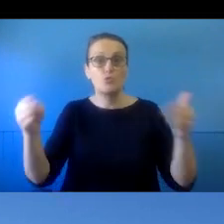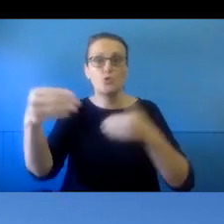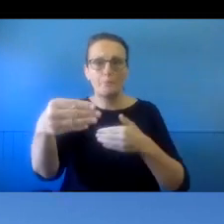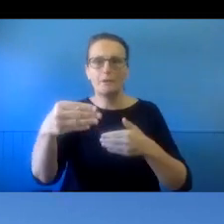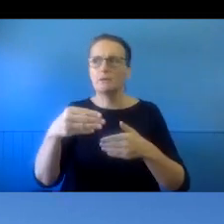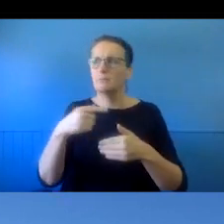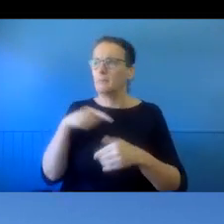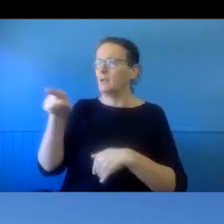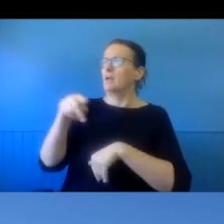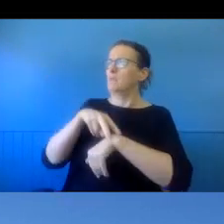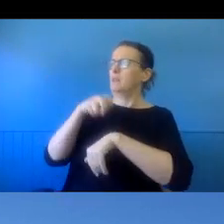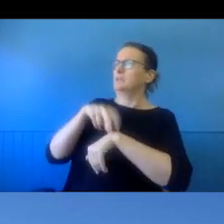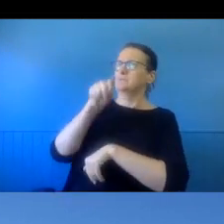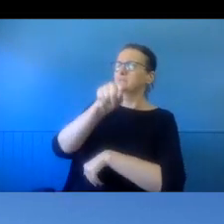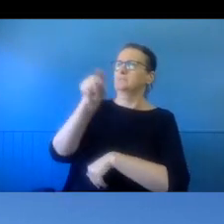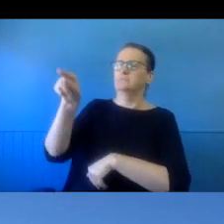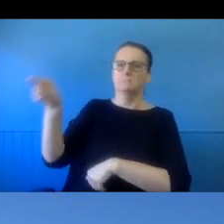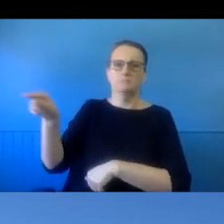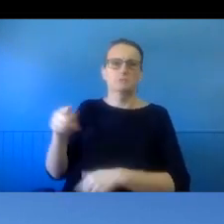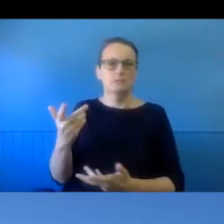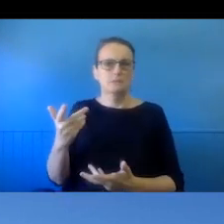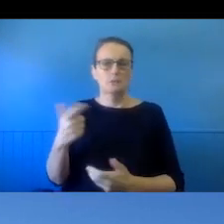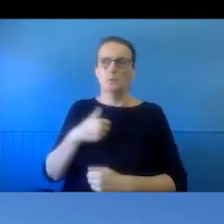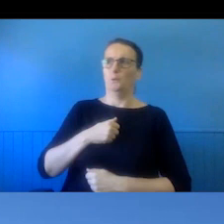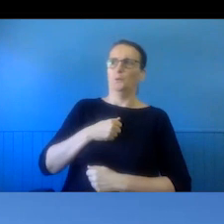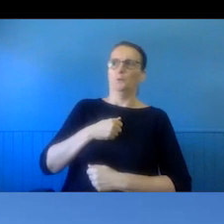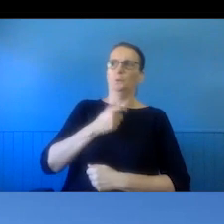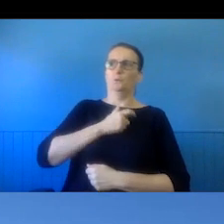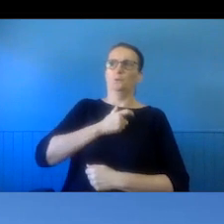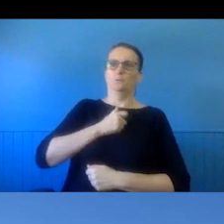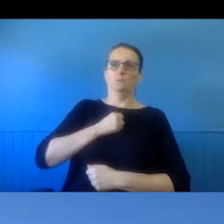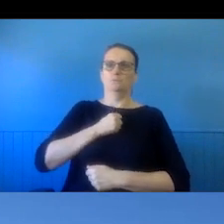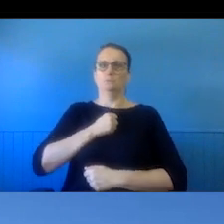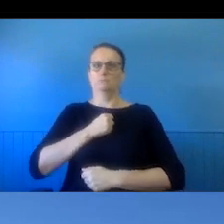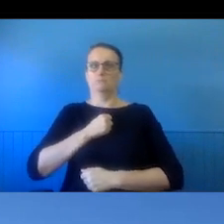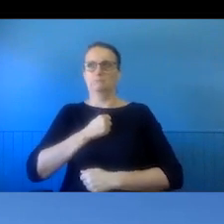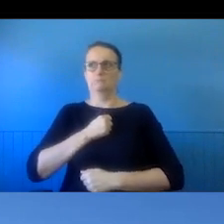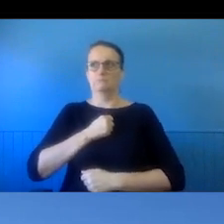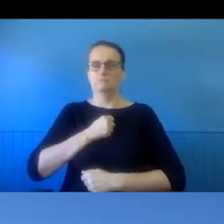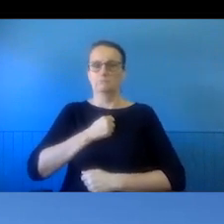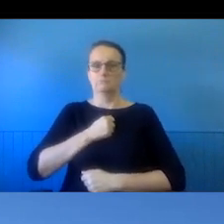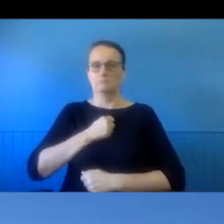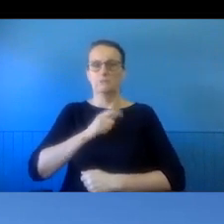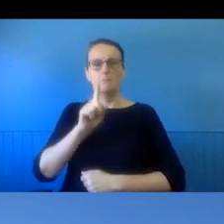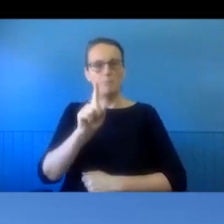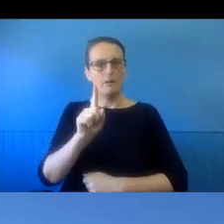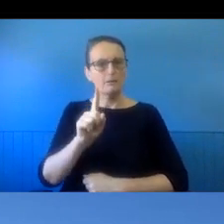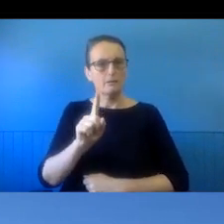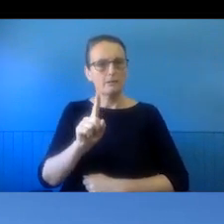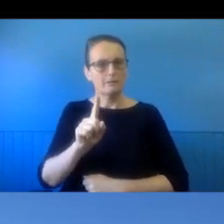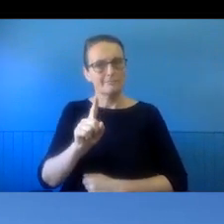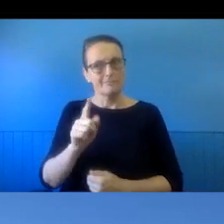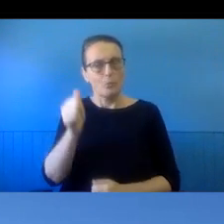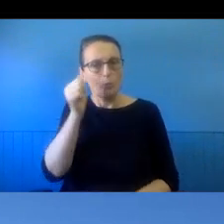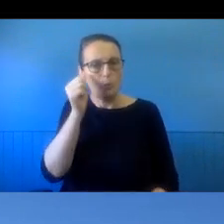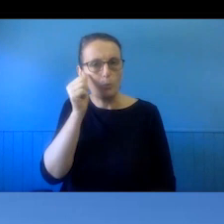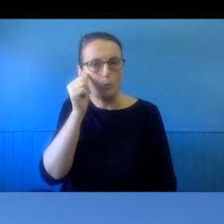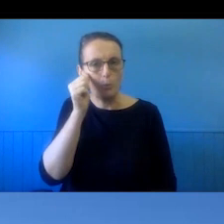with officers. It's scary but it's also fairly obvious to say that